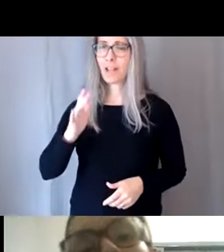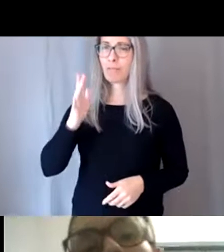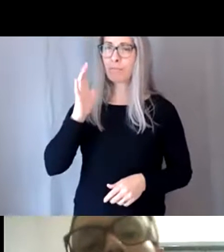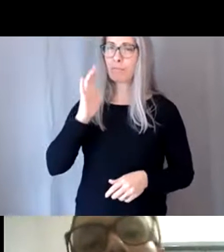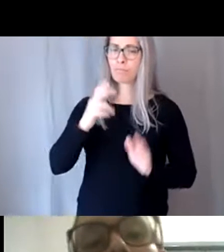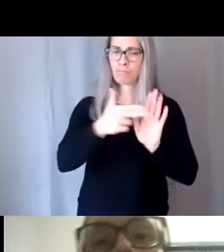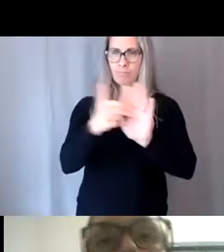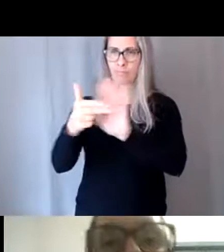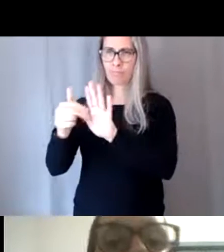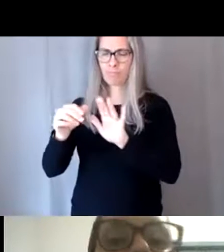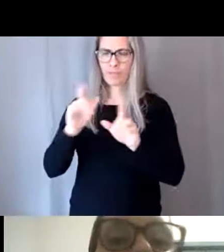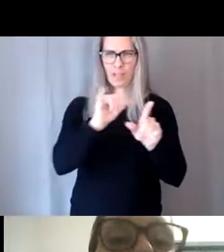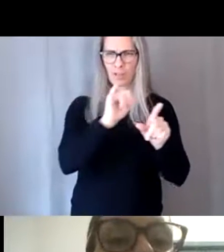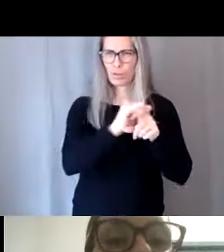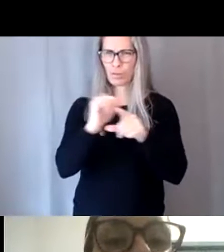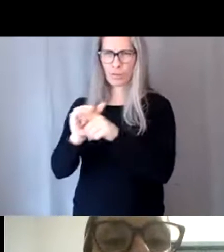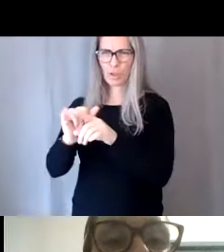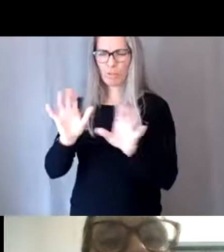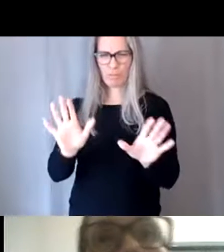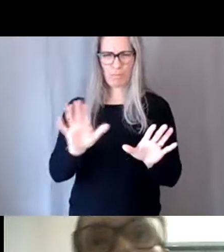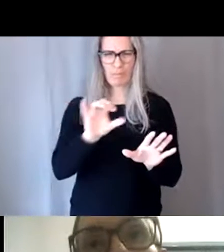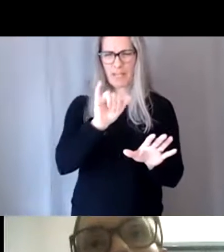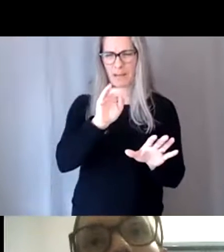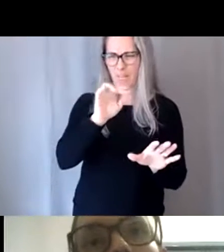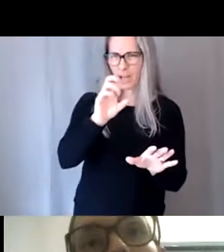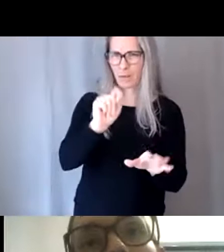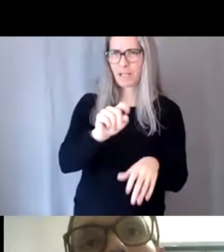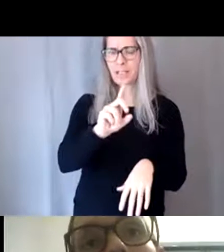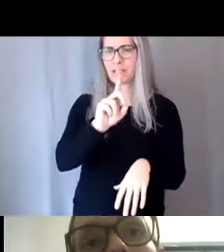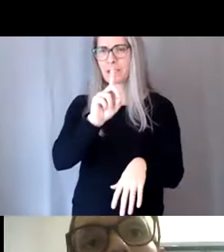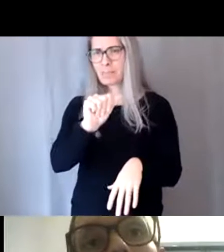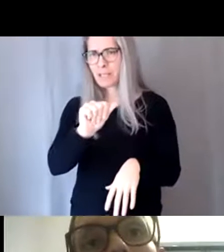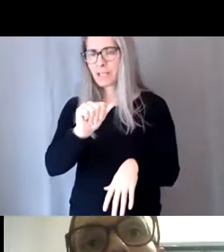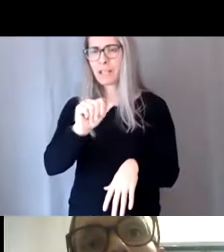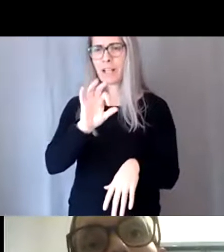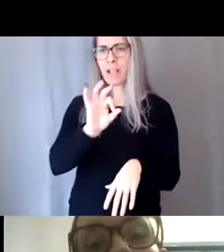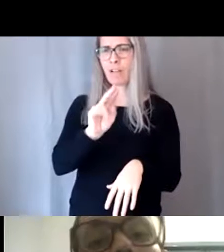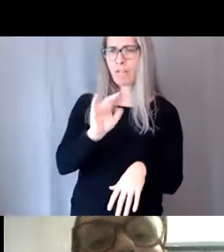to these models that are seeing the